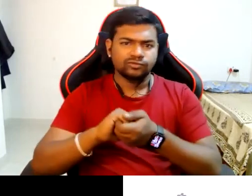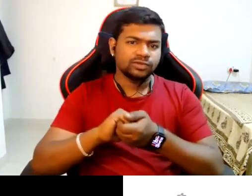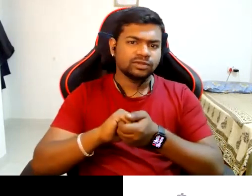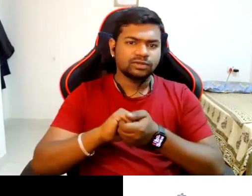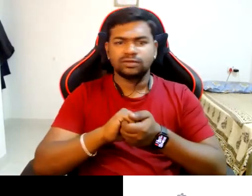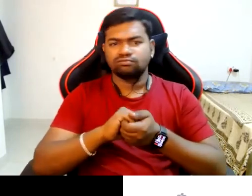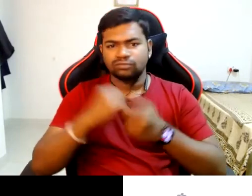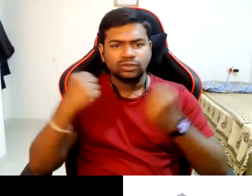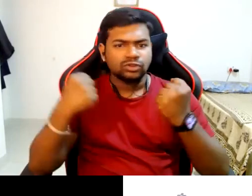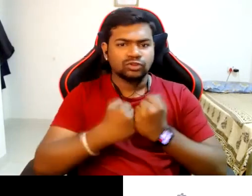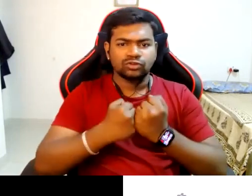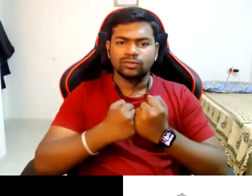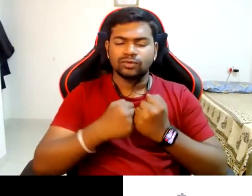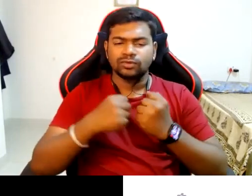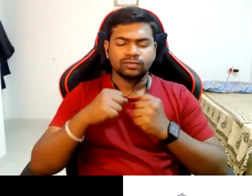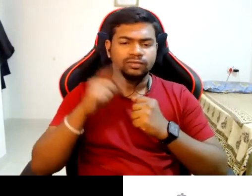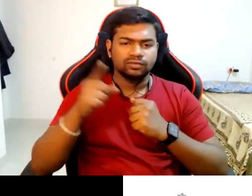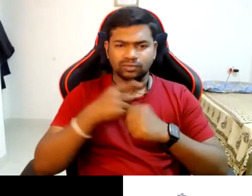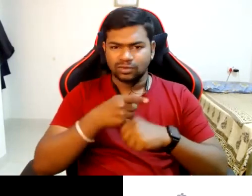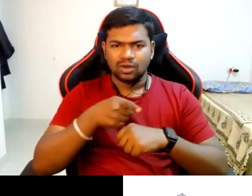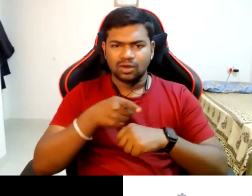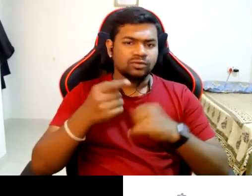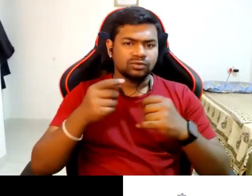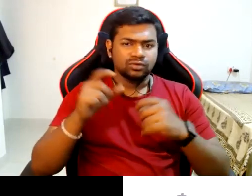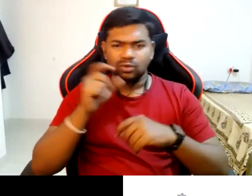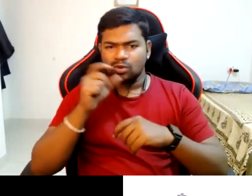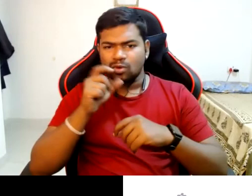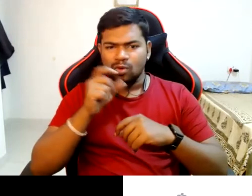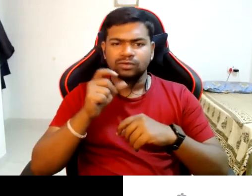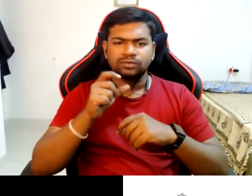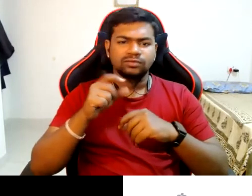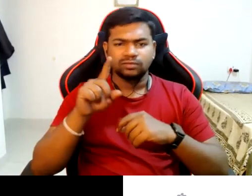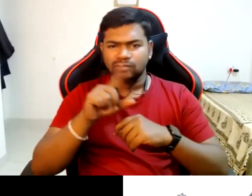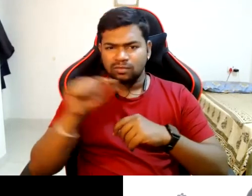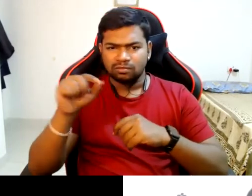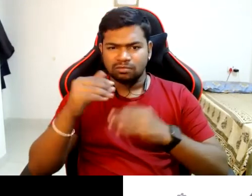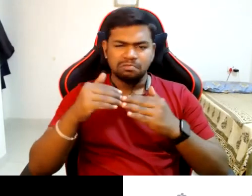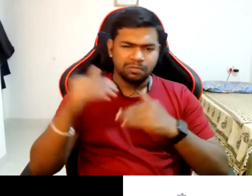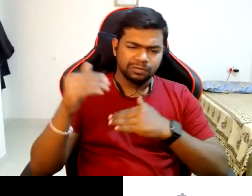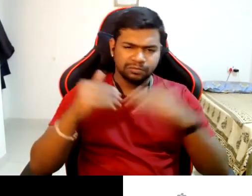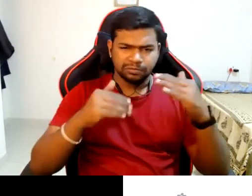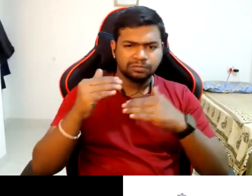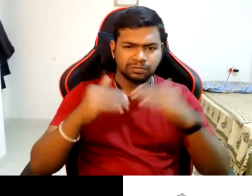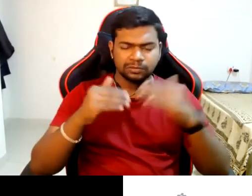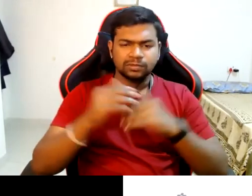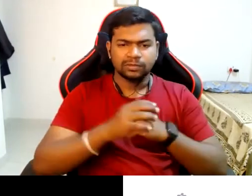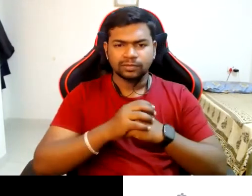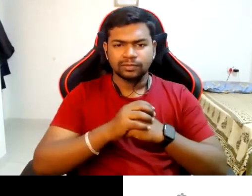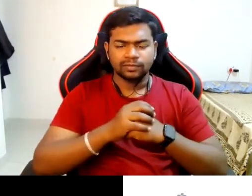And now in my class in college should have around 100 or maybe 90 students and then there were only